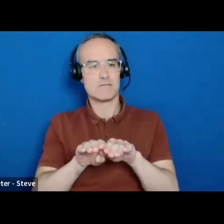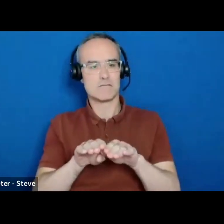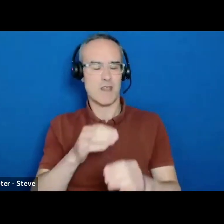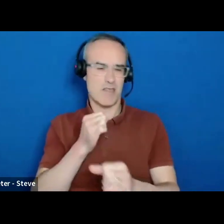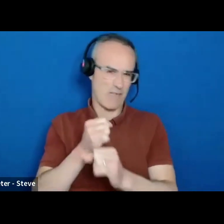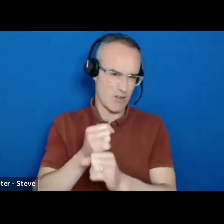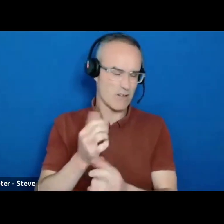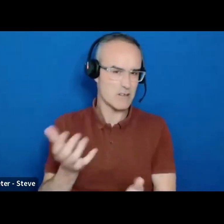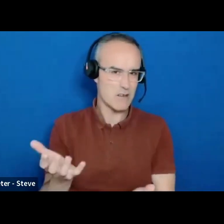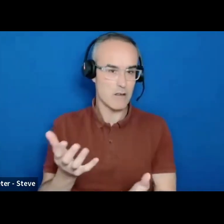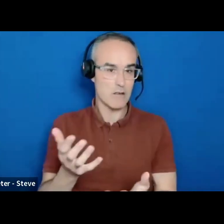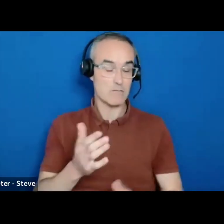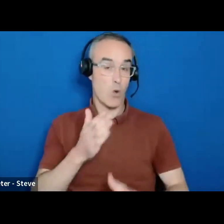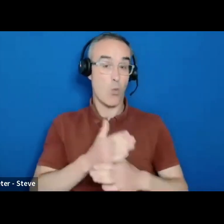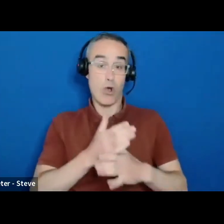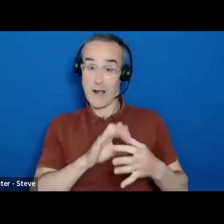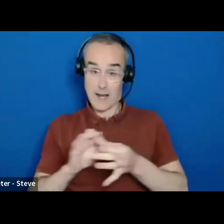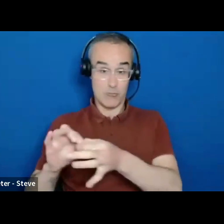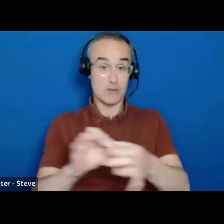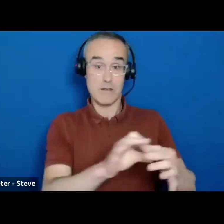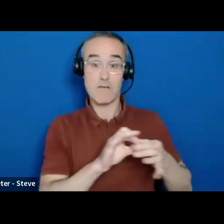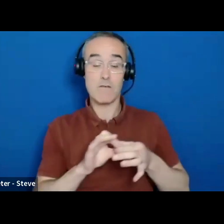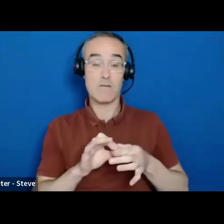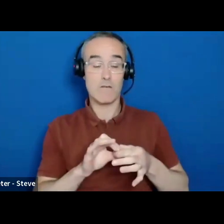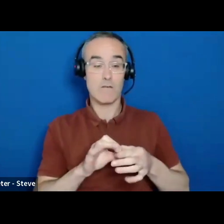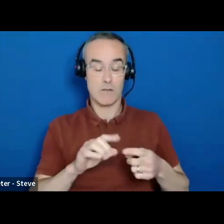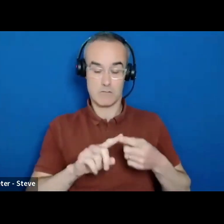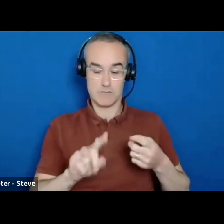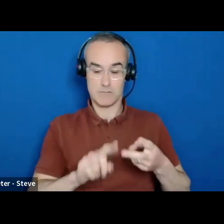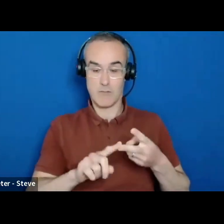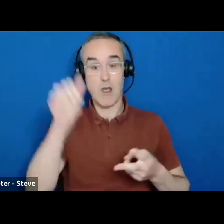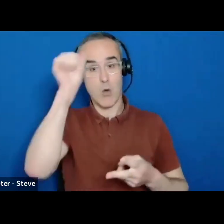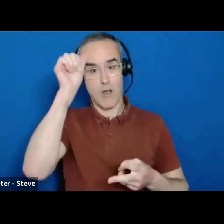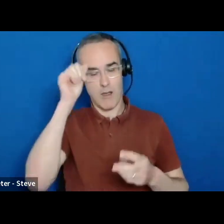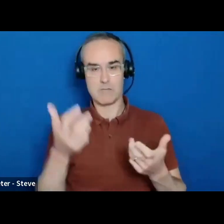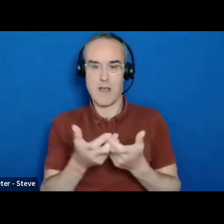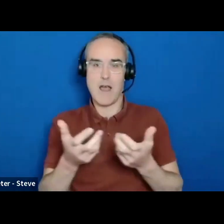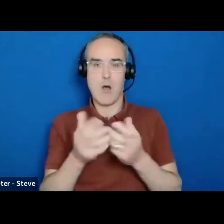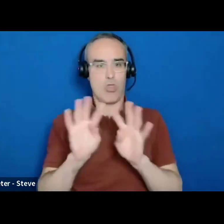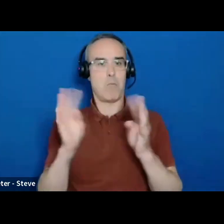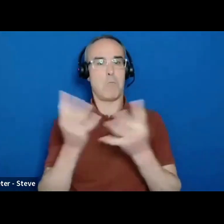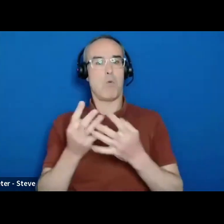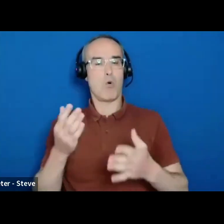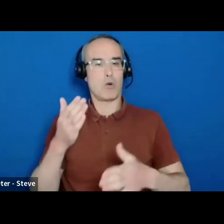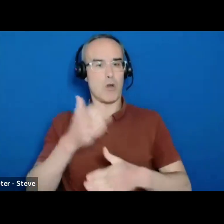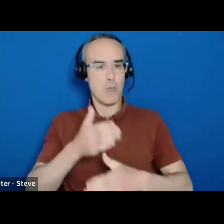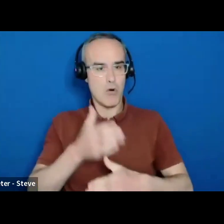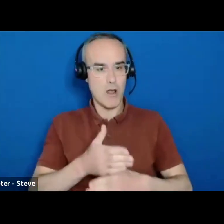be able to work collaboratively. Have an awareness of how boards operate, either through being on a board or just showing an